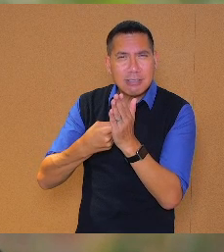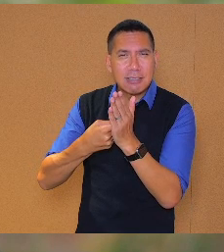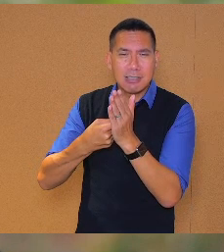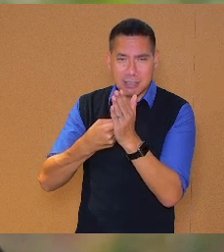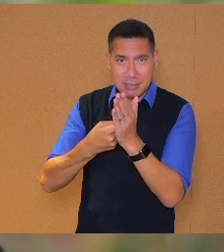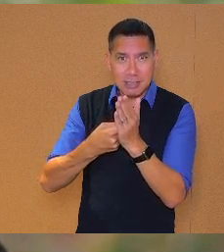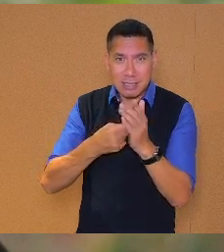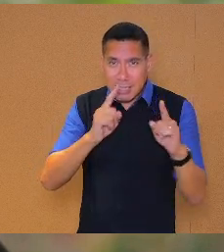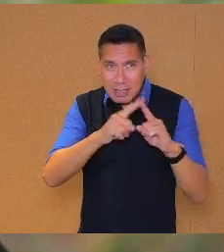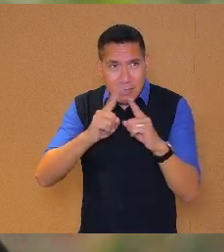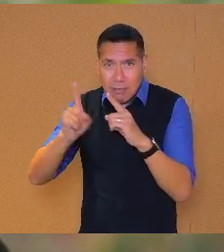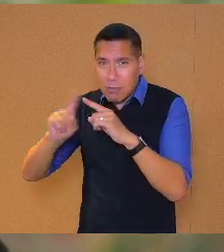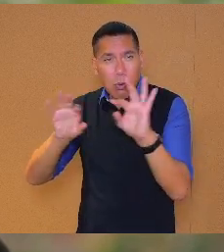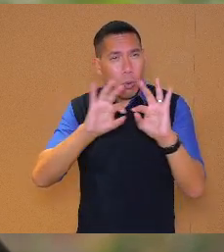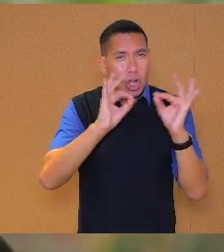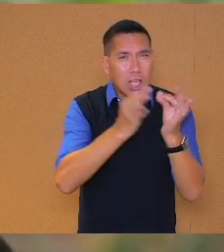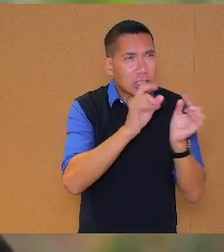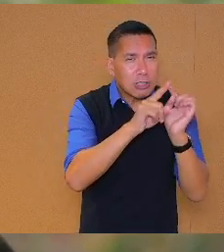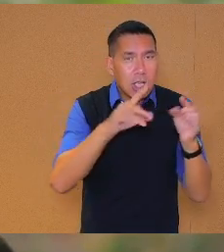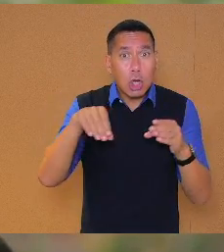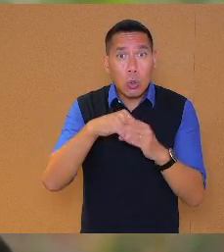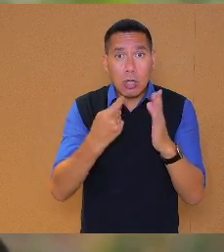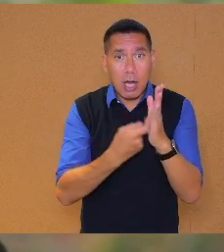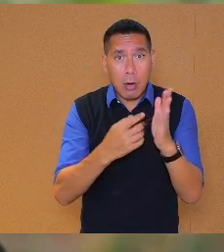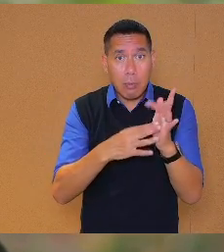for many years in several iconic organisations, including